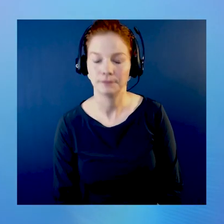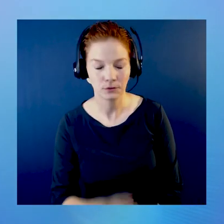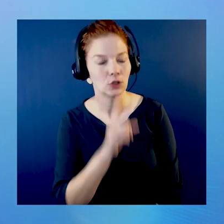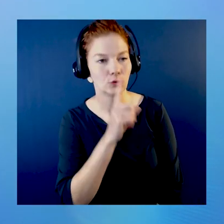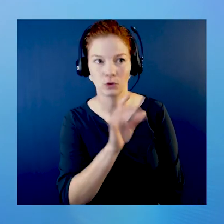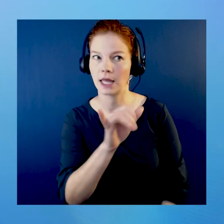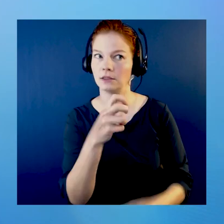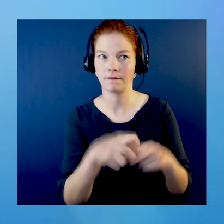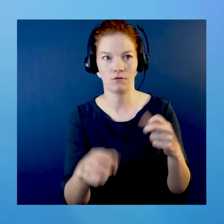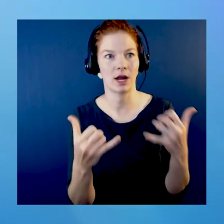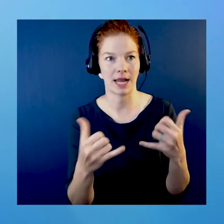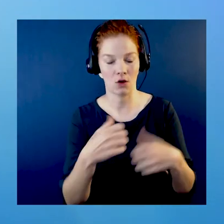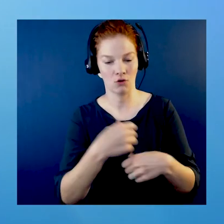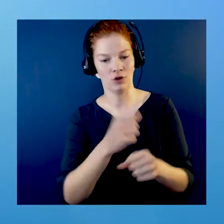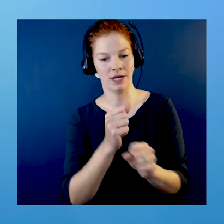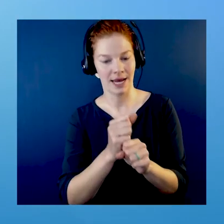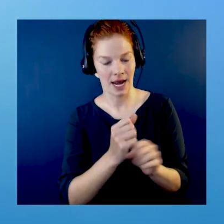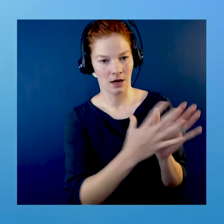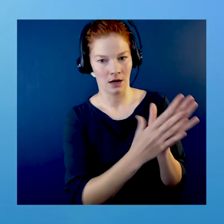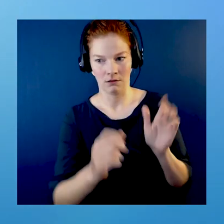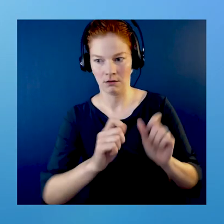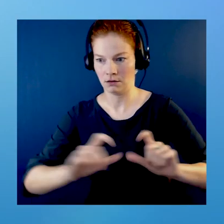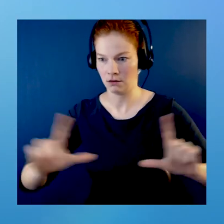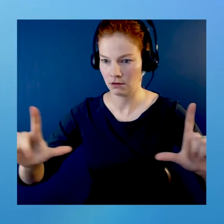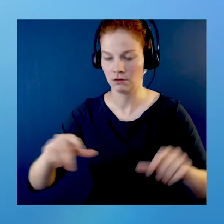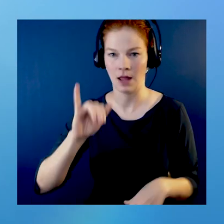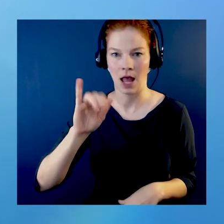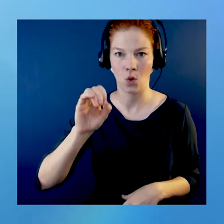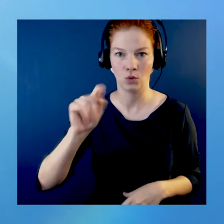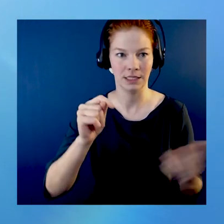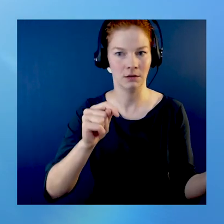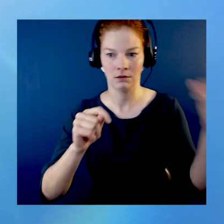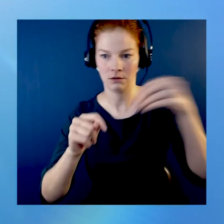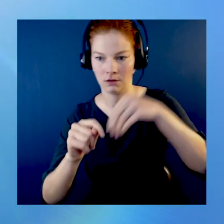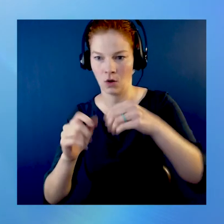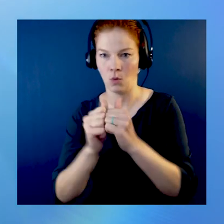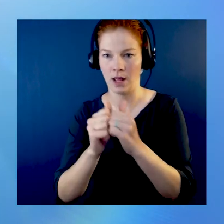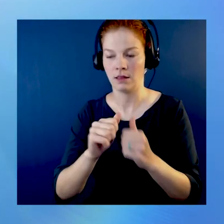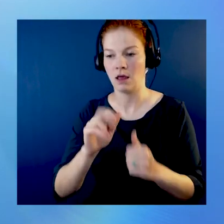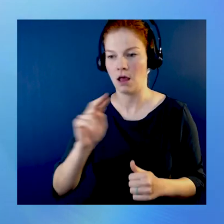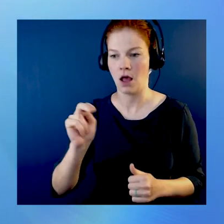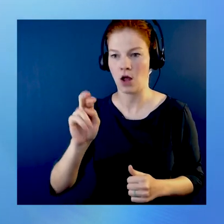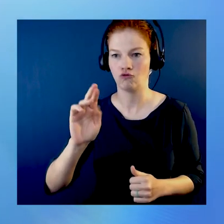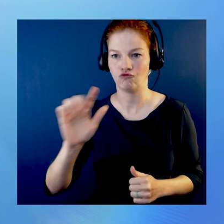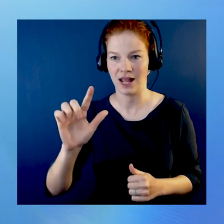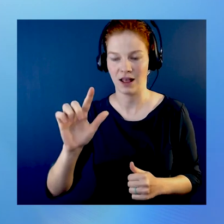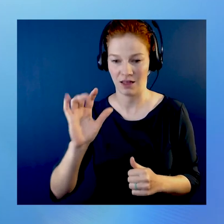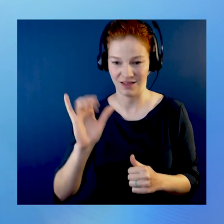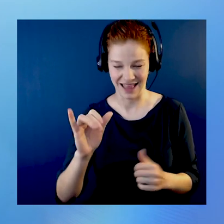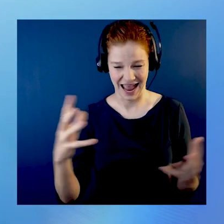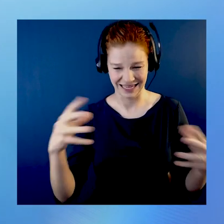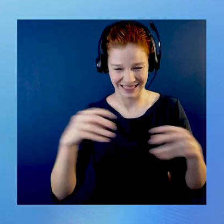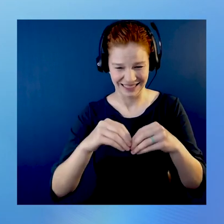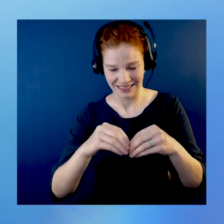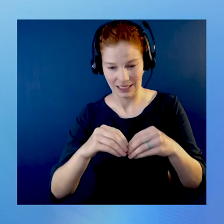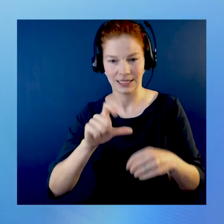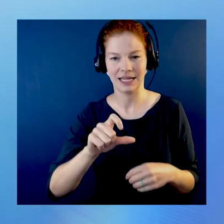Creating Digital Twins and connecting IoT Hubs into Unreal Engine has always required a little bit of C++ knowledge